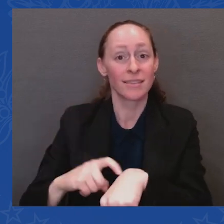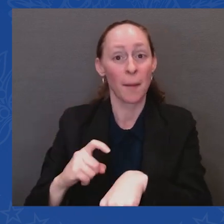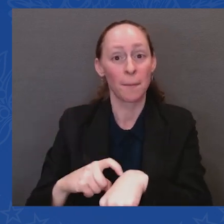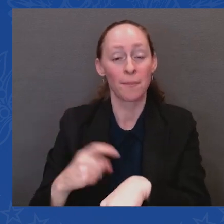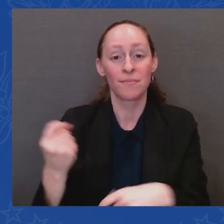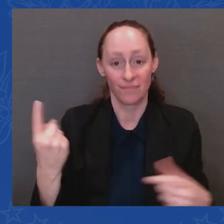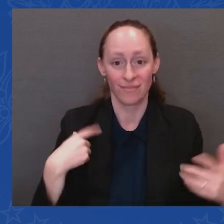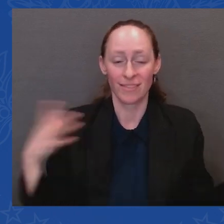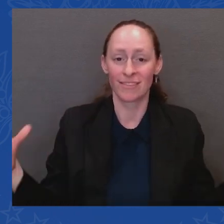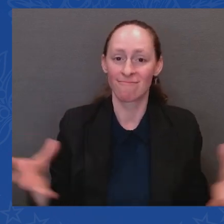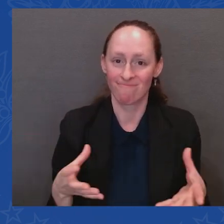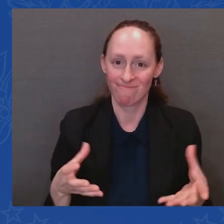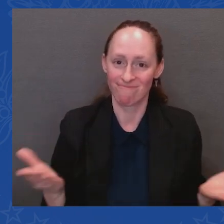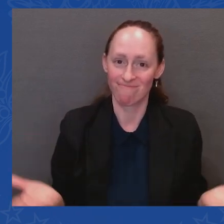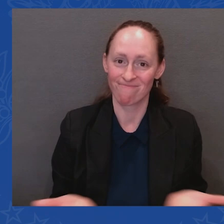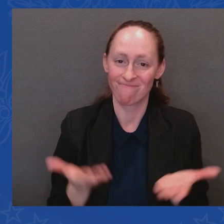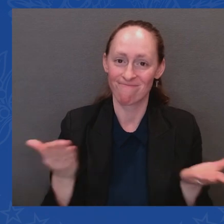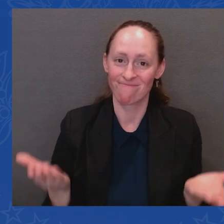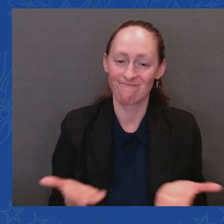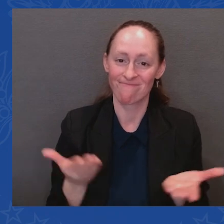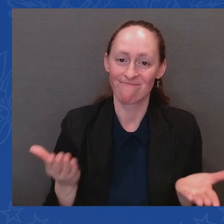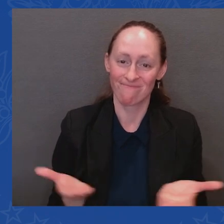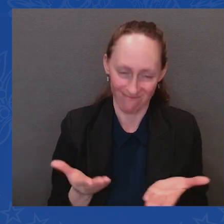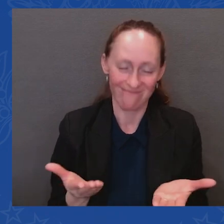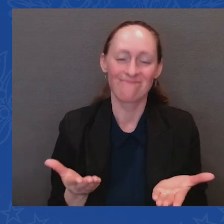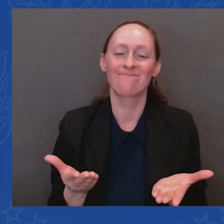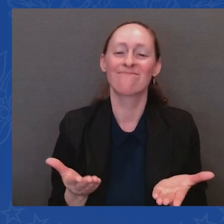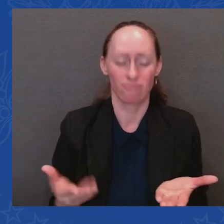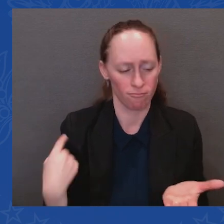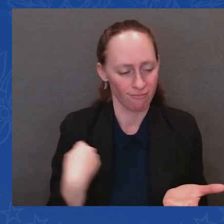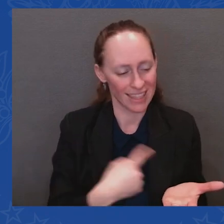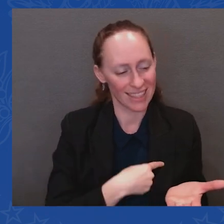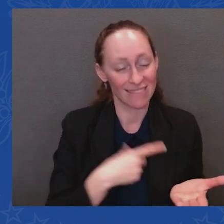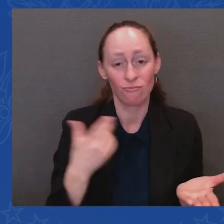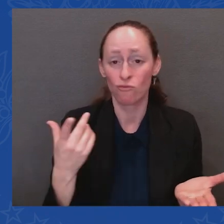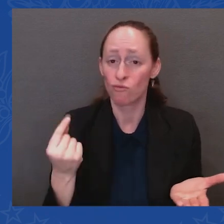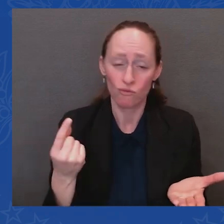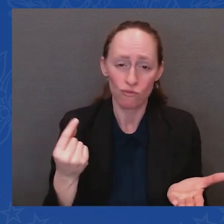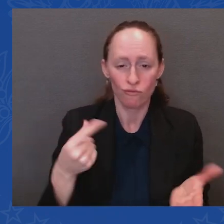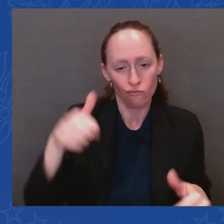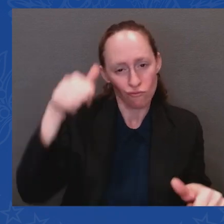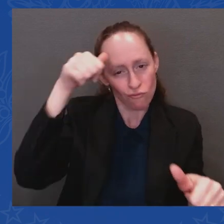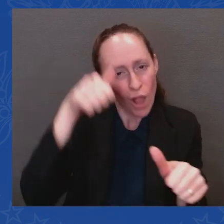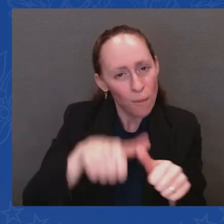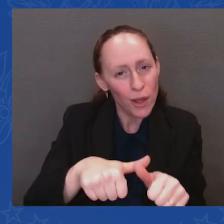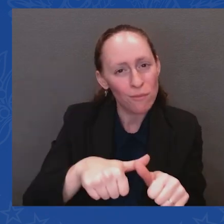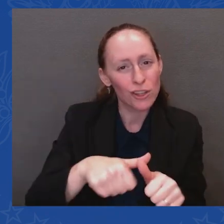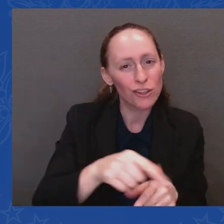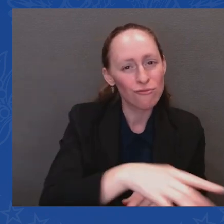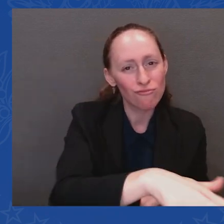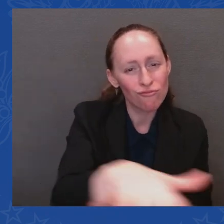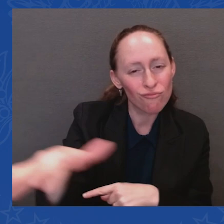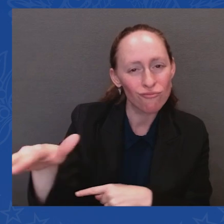to pay tribute to these patriots of the greatest fighting force in the history of the world.